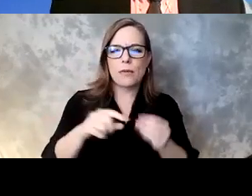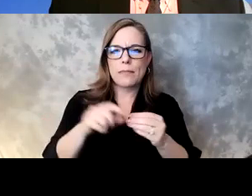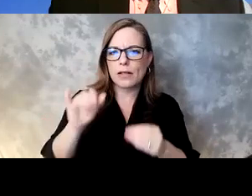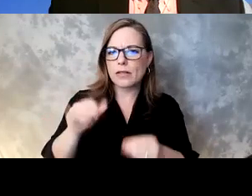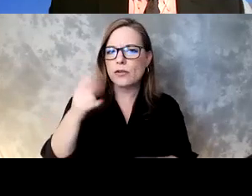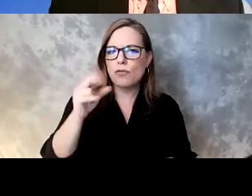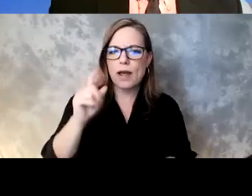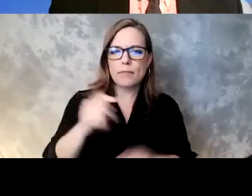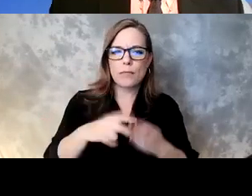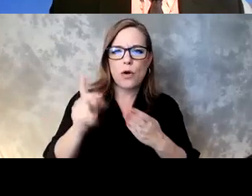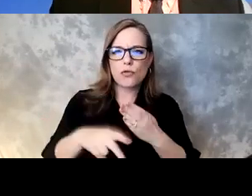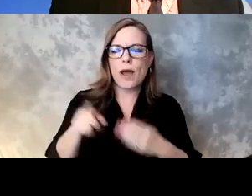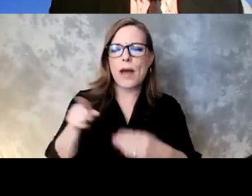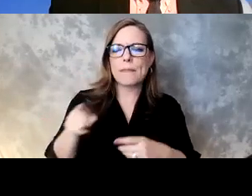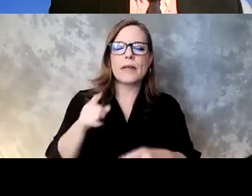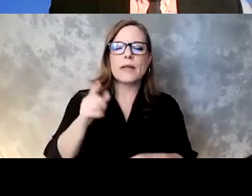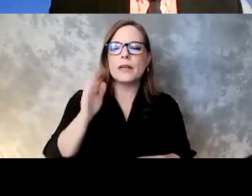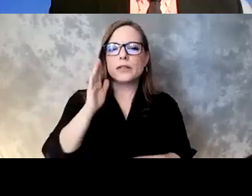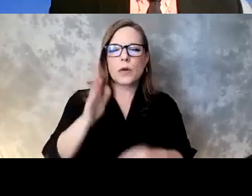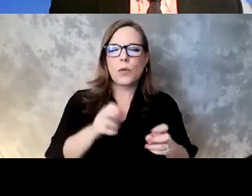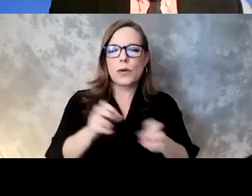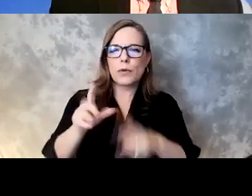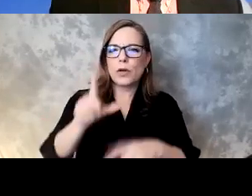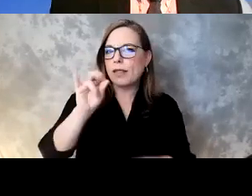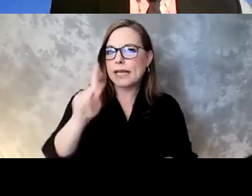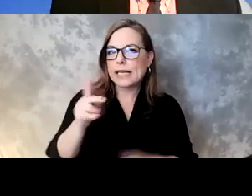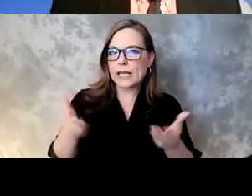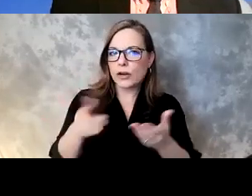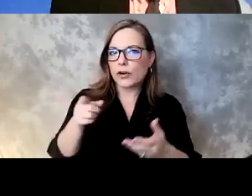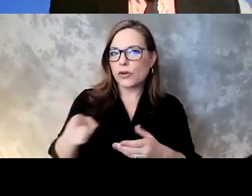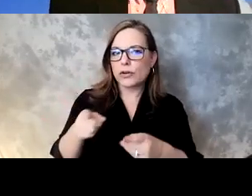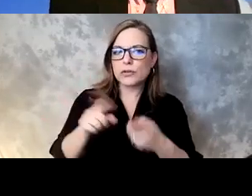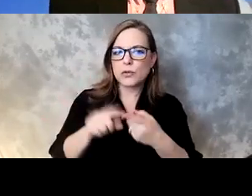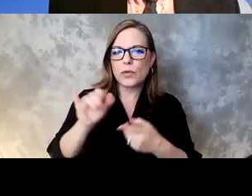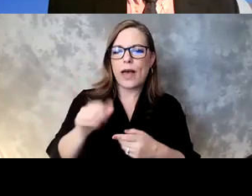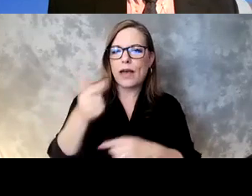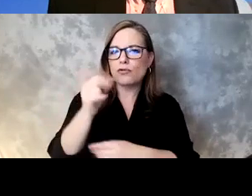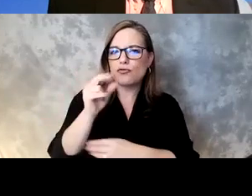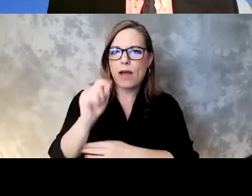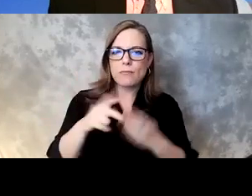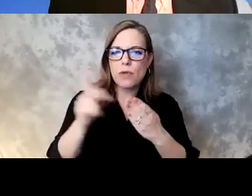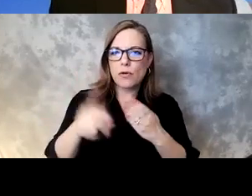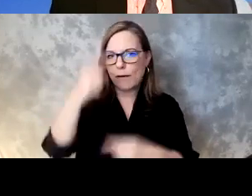we're going to paste a link here to the to that Grant Program in the chat here in a moment.